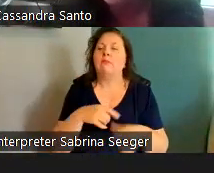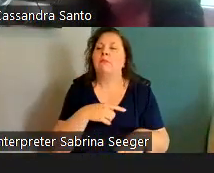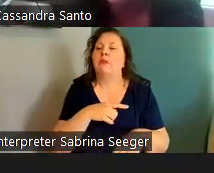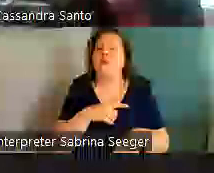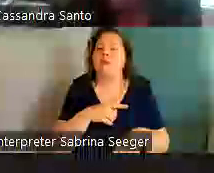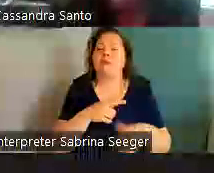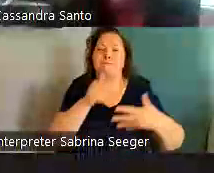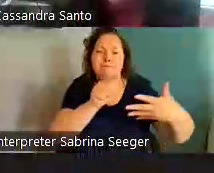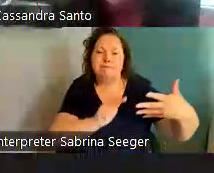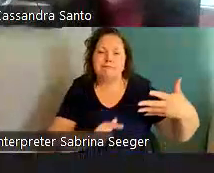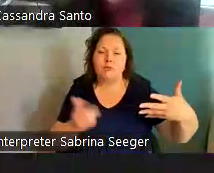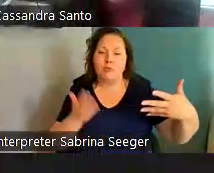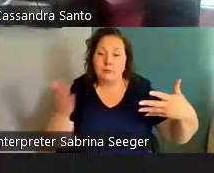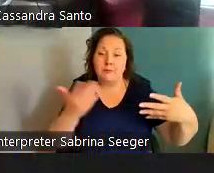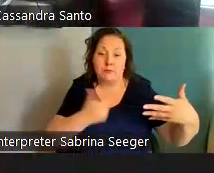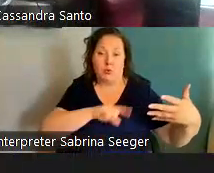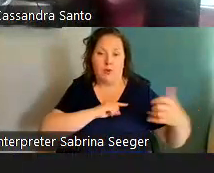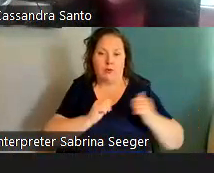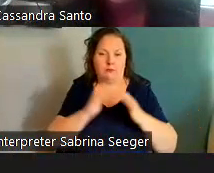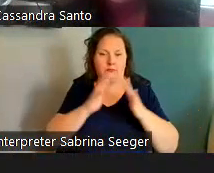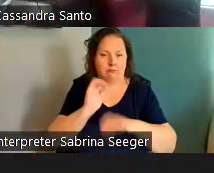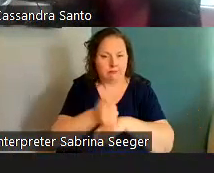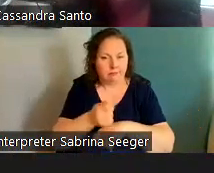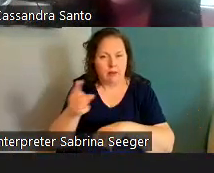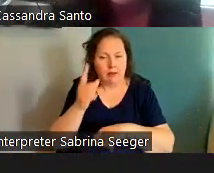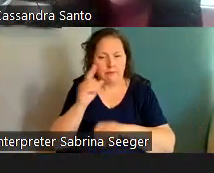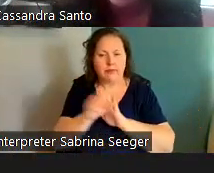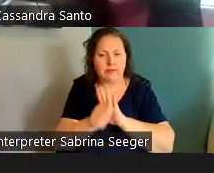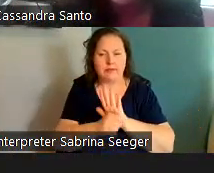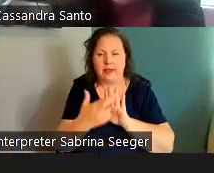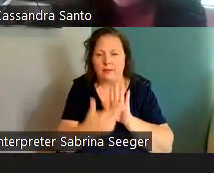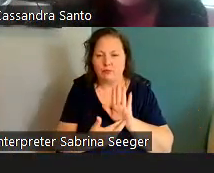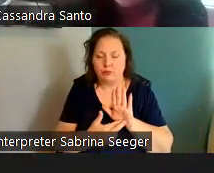for quality implementation of state regulations related to the evaluation process.